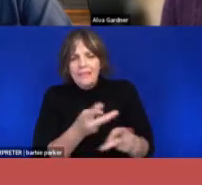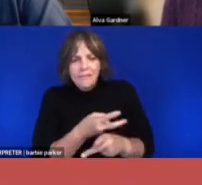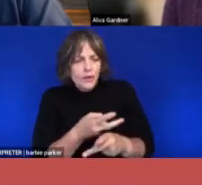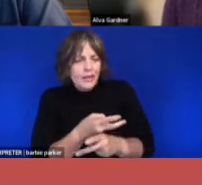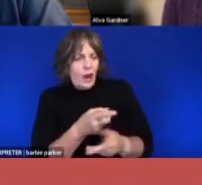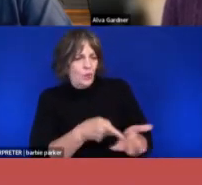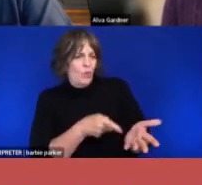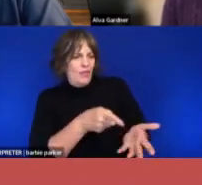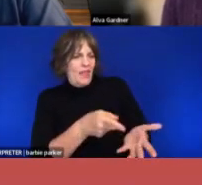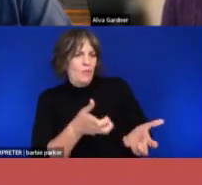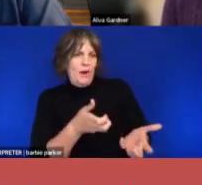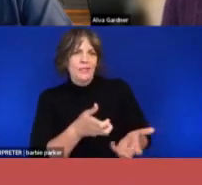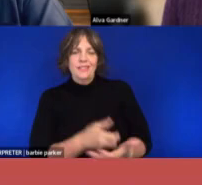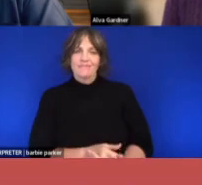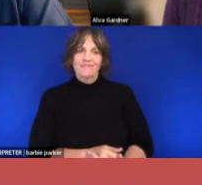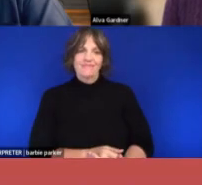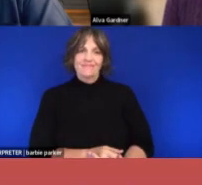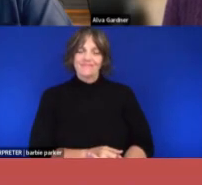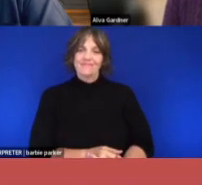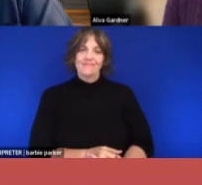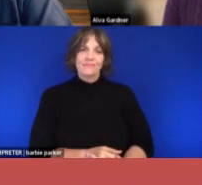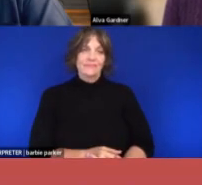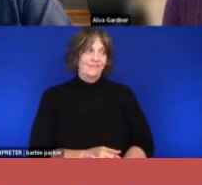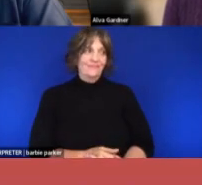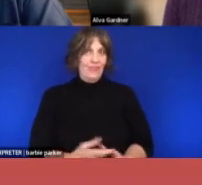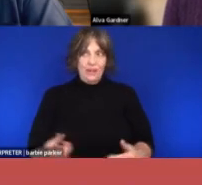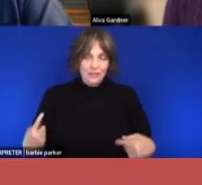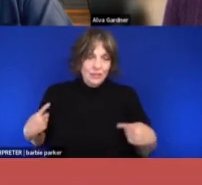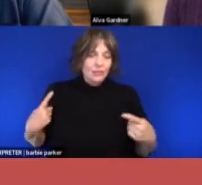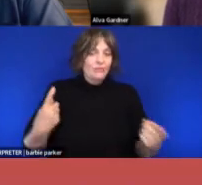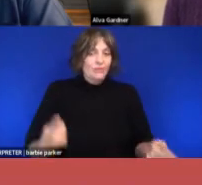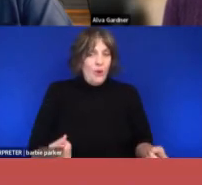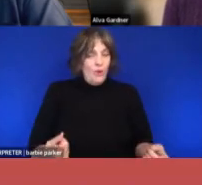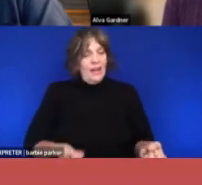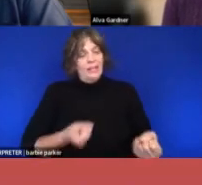what they want. No one has ever supported people in the system,